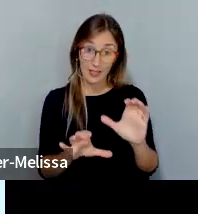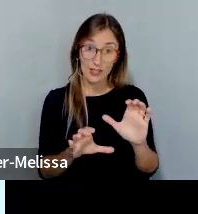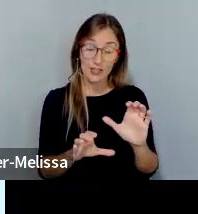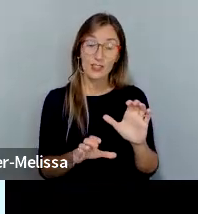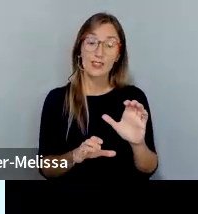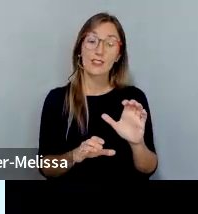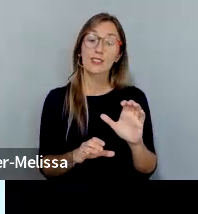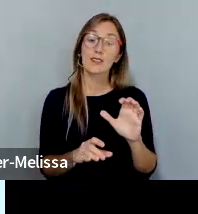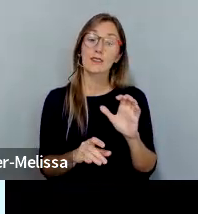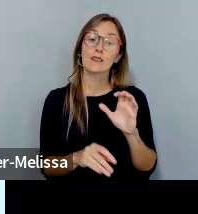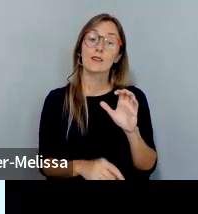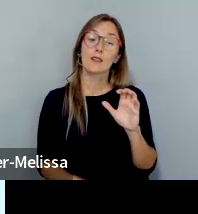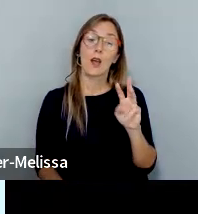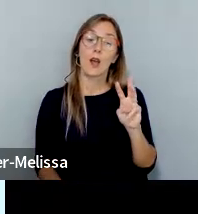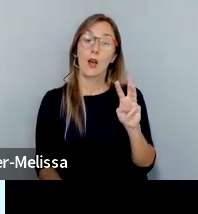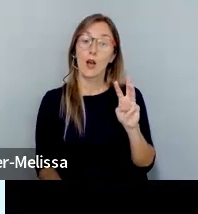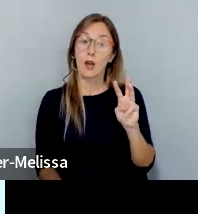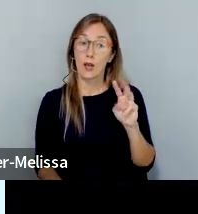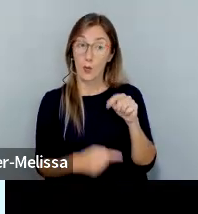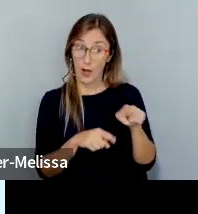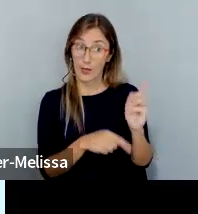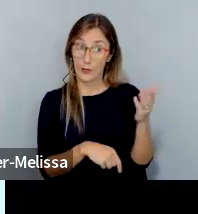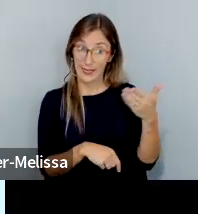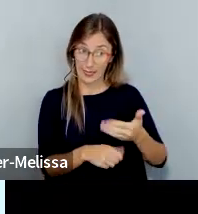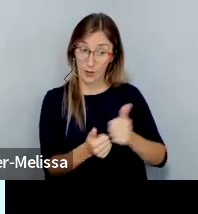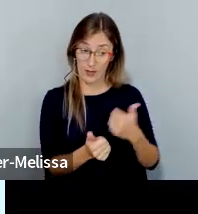Lyell